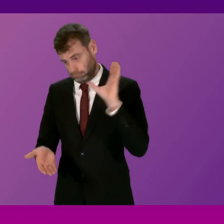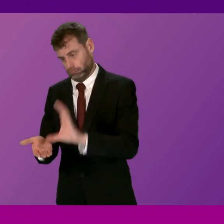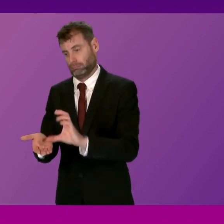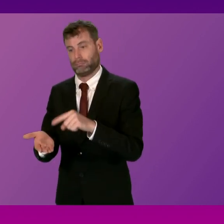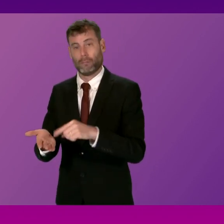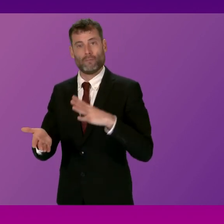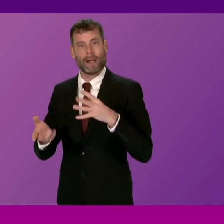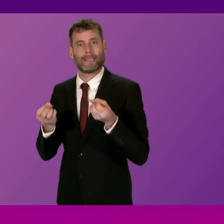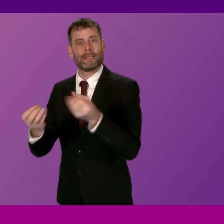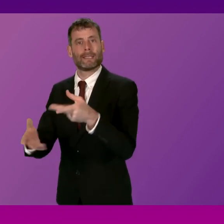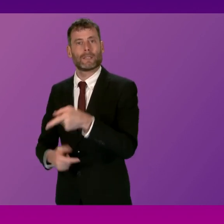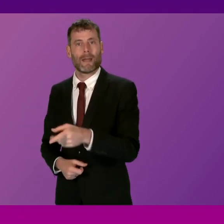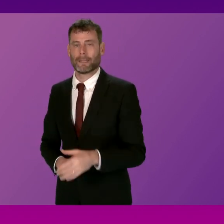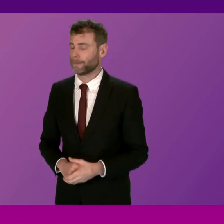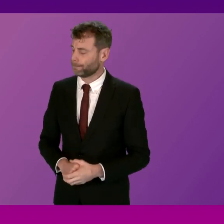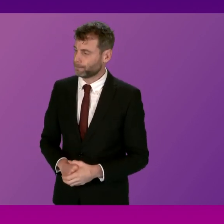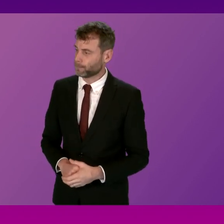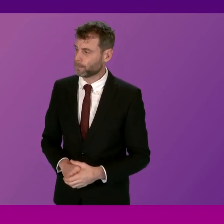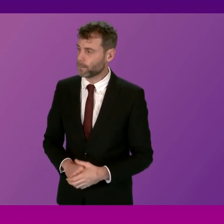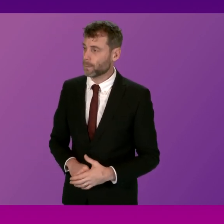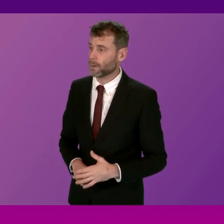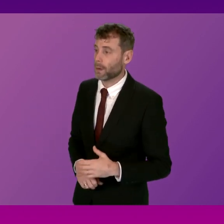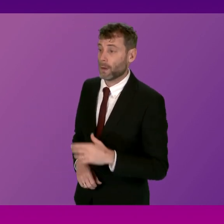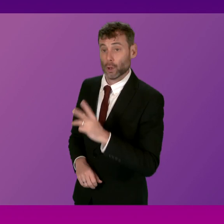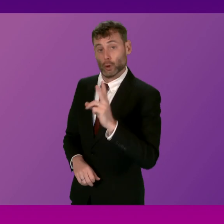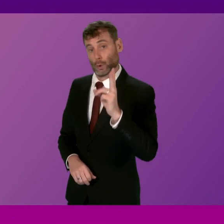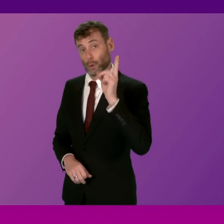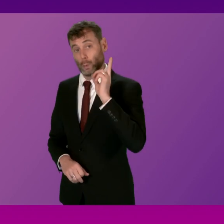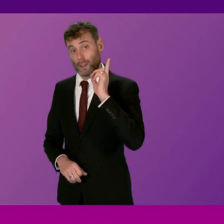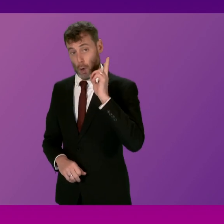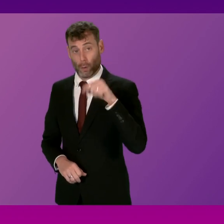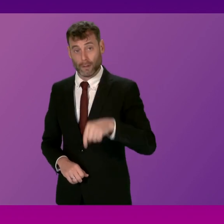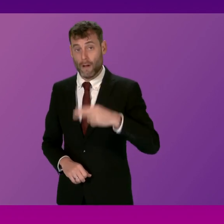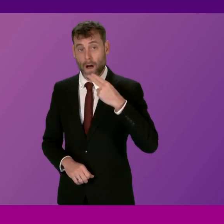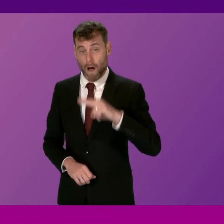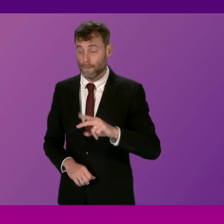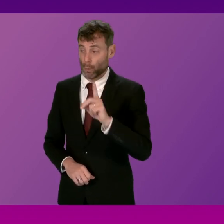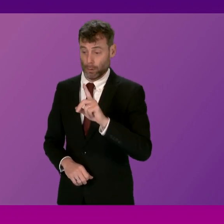As we have heard, less than two weeks ago, the Government voted against the member’s